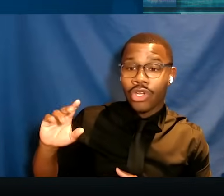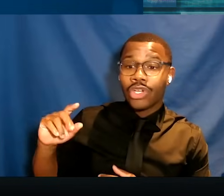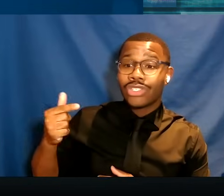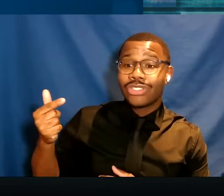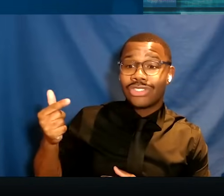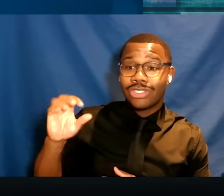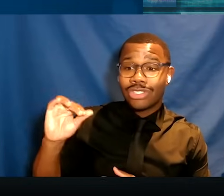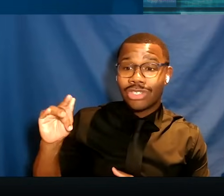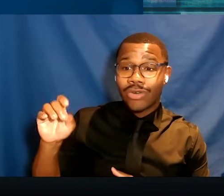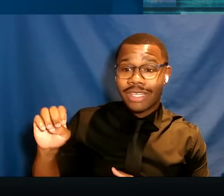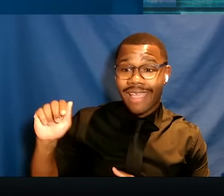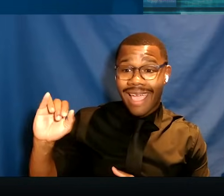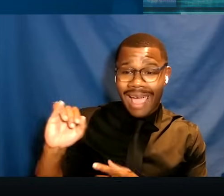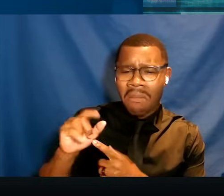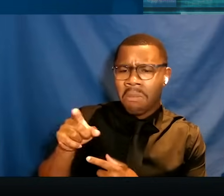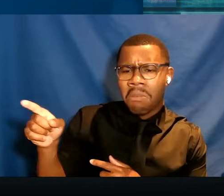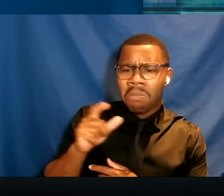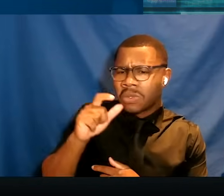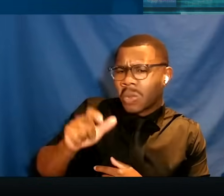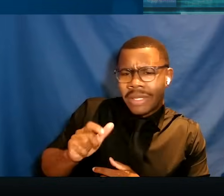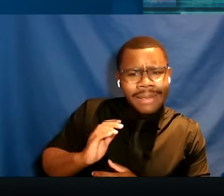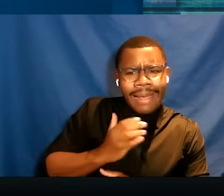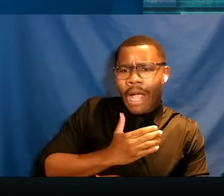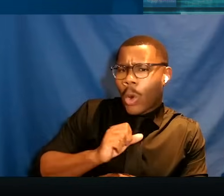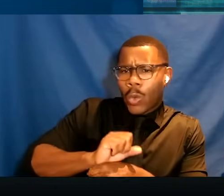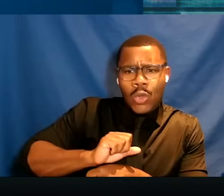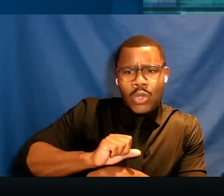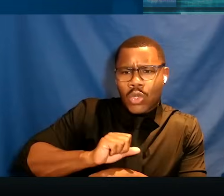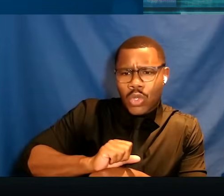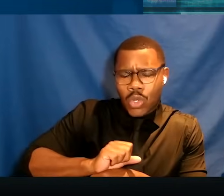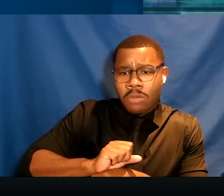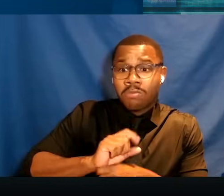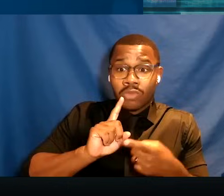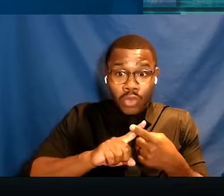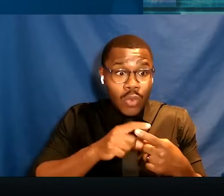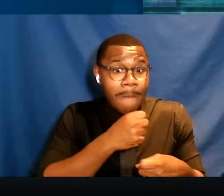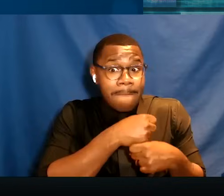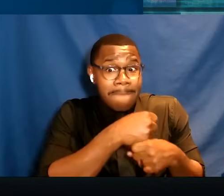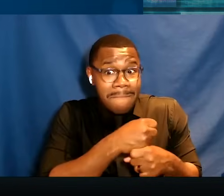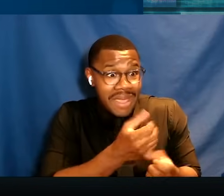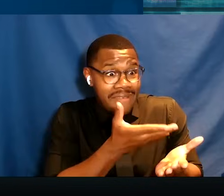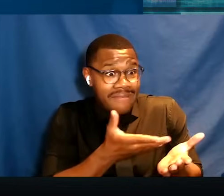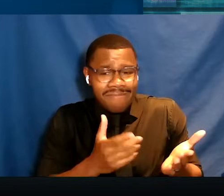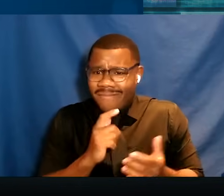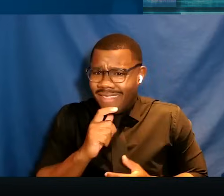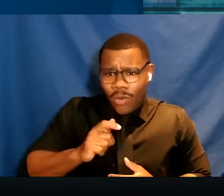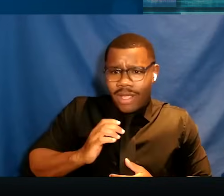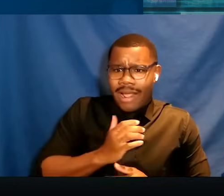they don't necessarily need our work to create things. There's a lot of public data out there